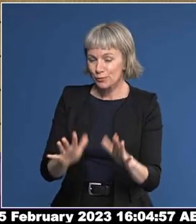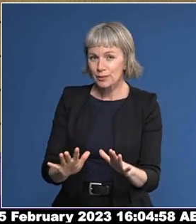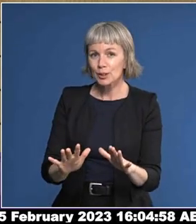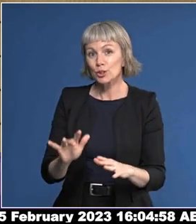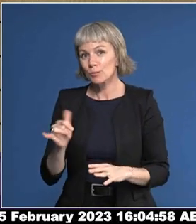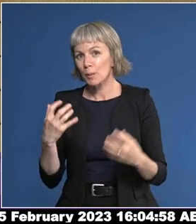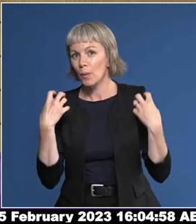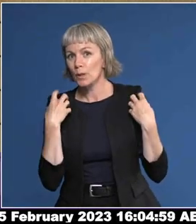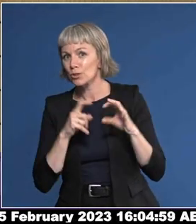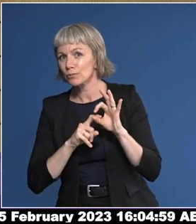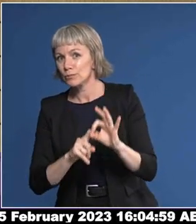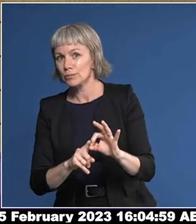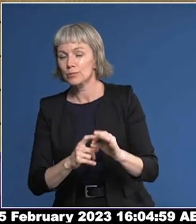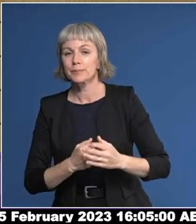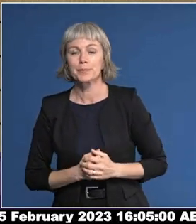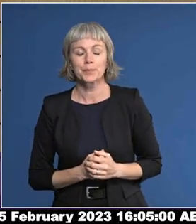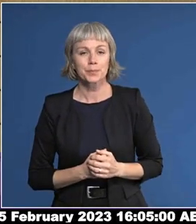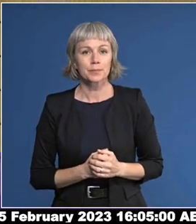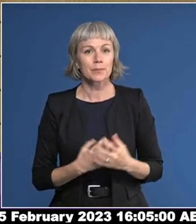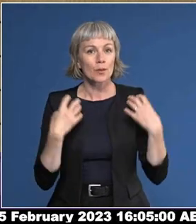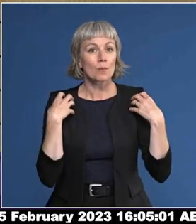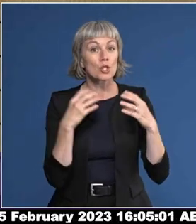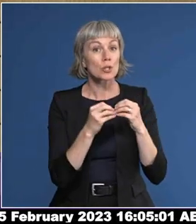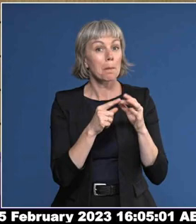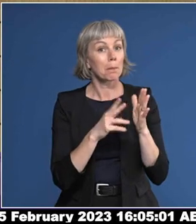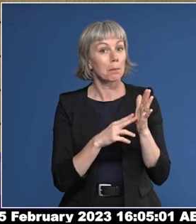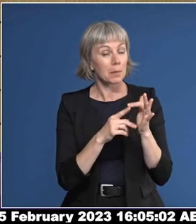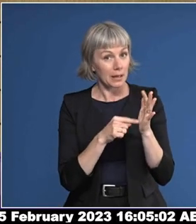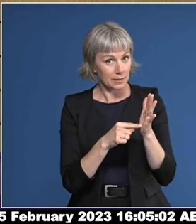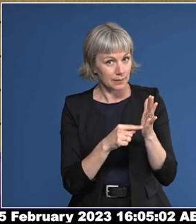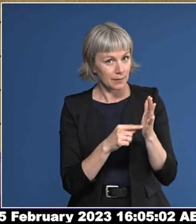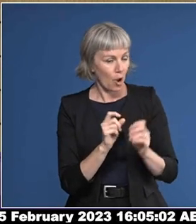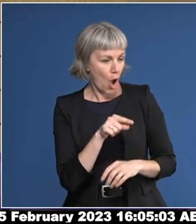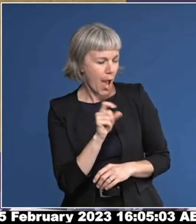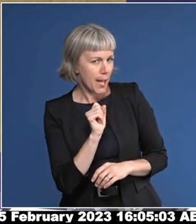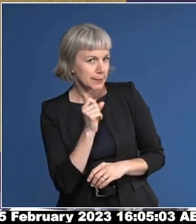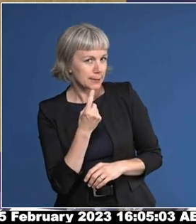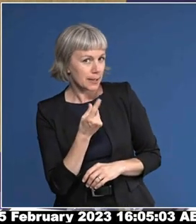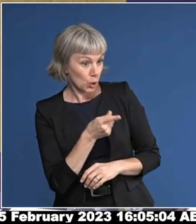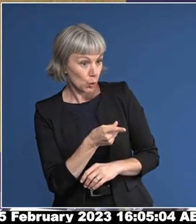Commissioner Bennett? COMMISSIONER BENNETT: Very quickly. I understand you have got about 120 employees. Is that right? MS LEIGH: Yes.